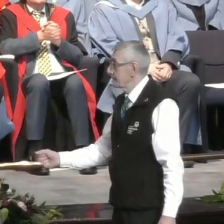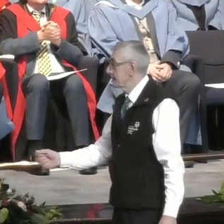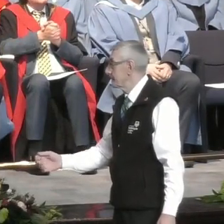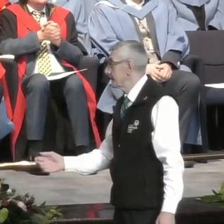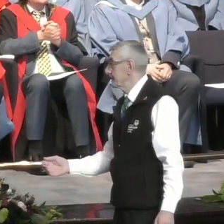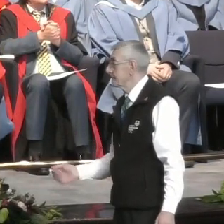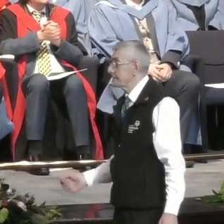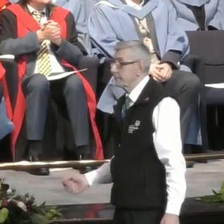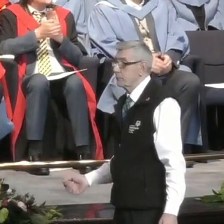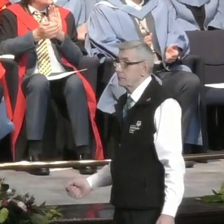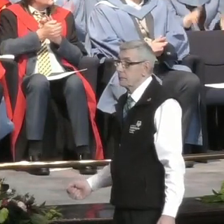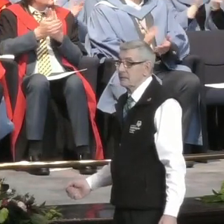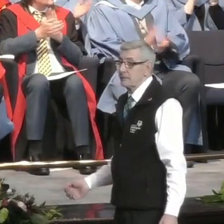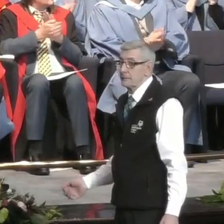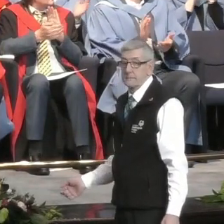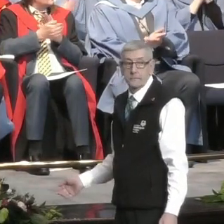Lidwina Philip.